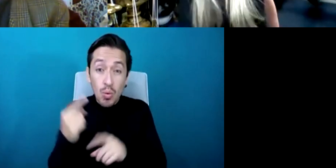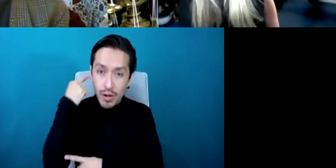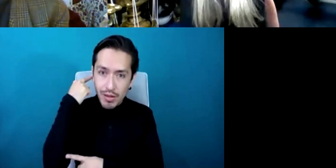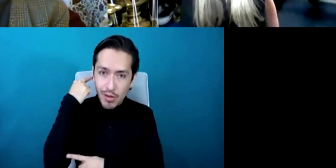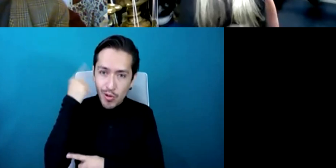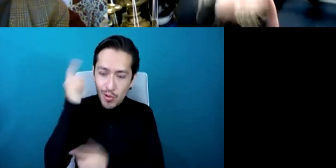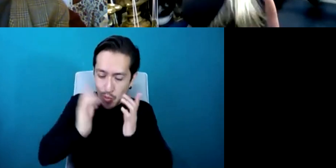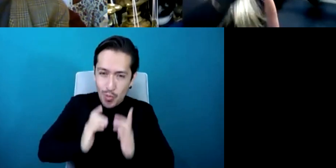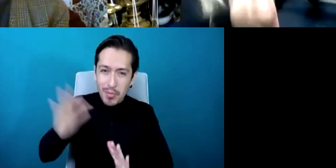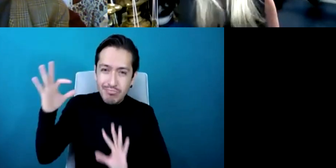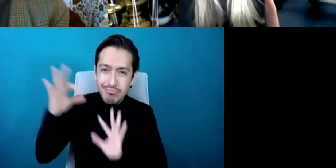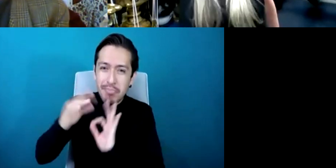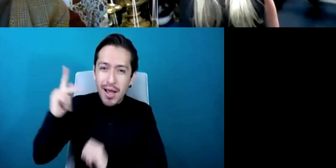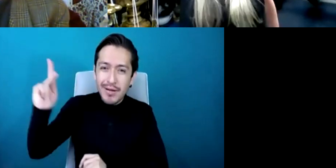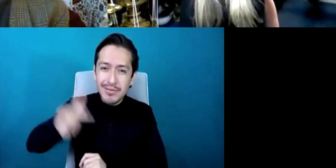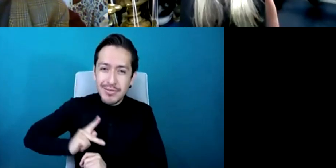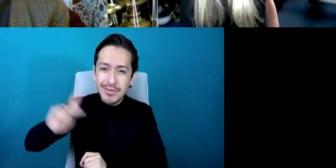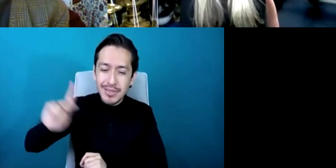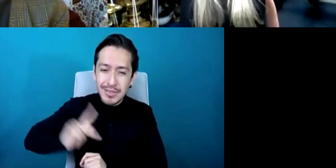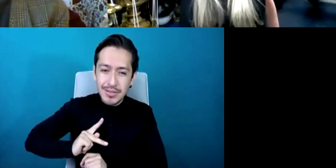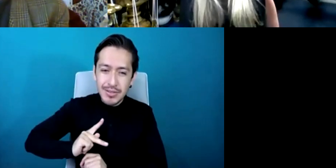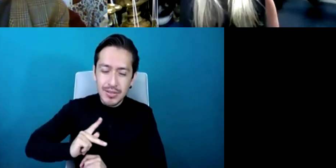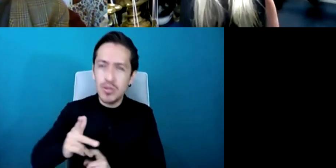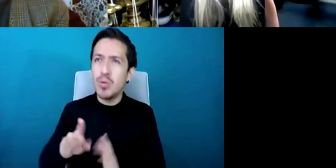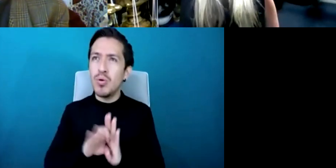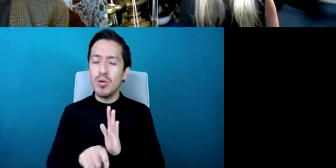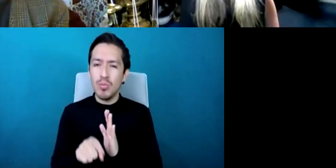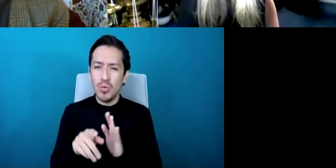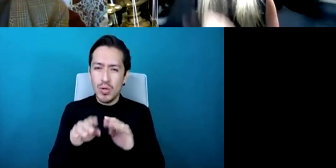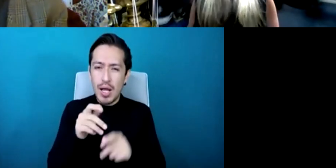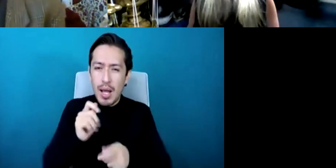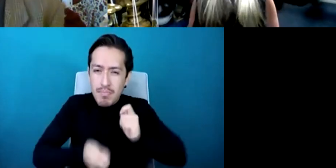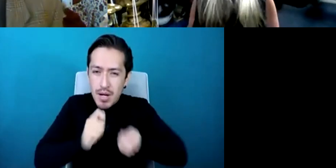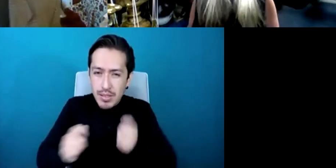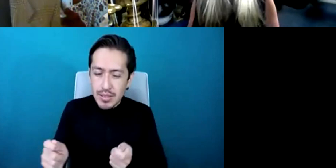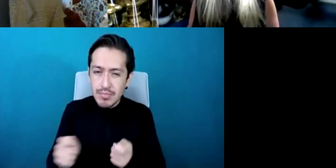resonator or a vibraphone resonator or any kind of tube and then you strike the bar